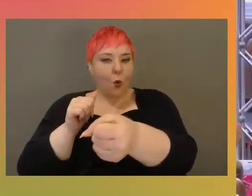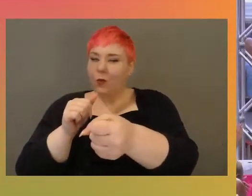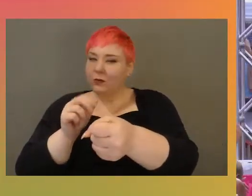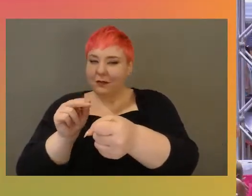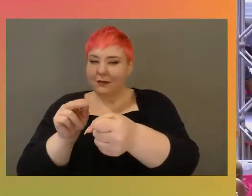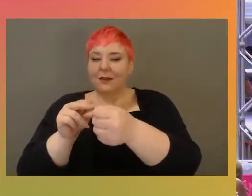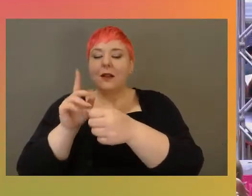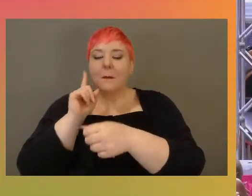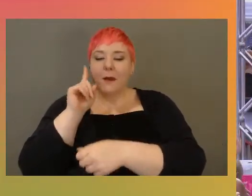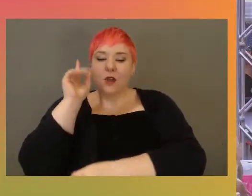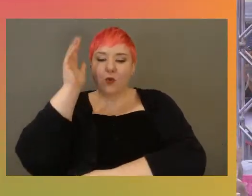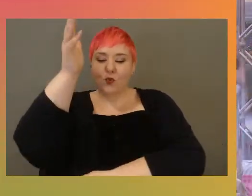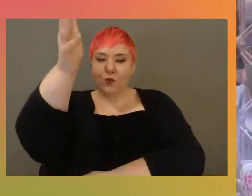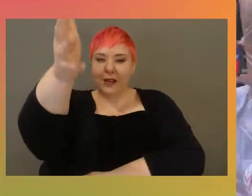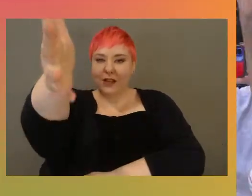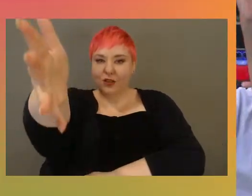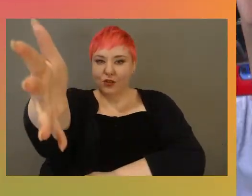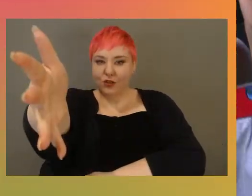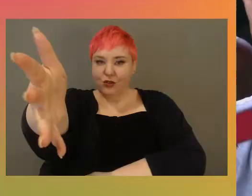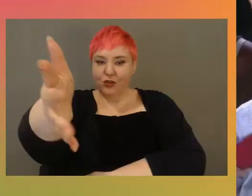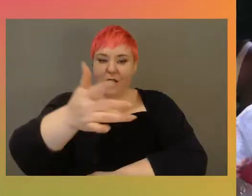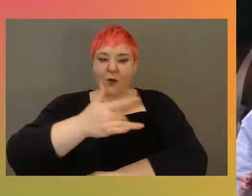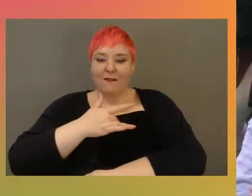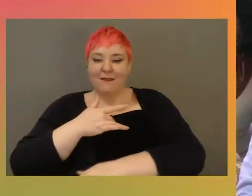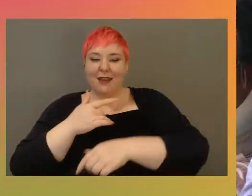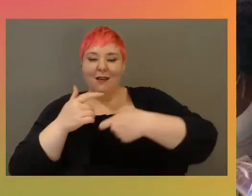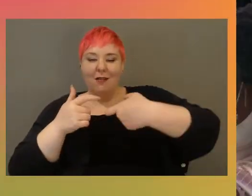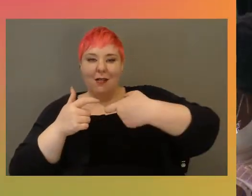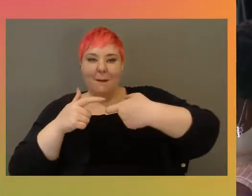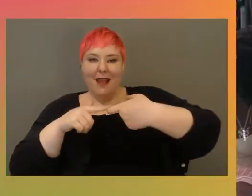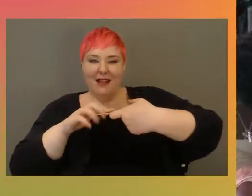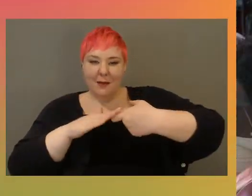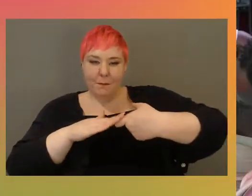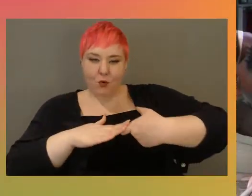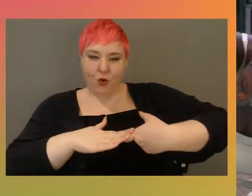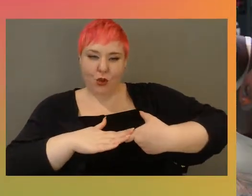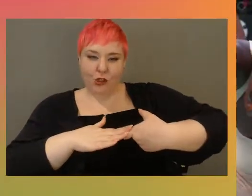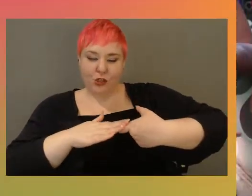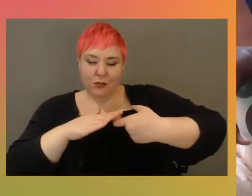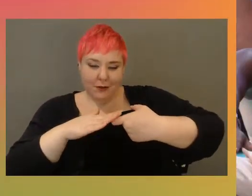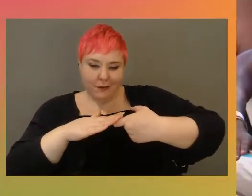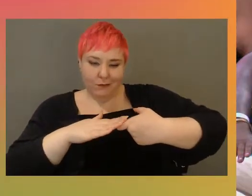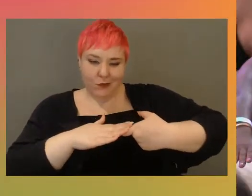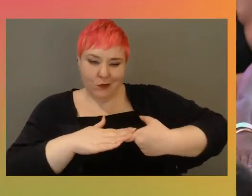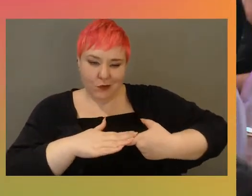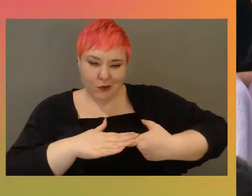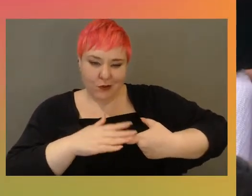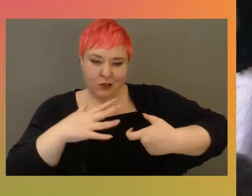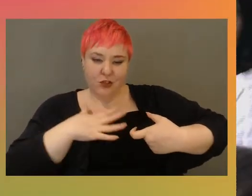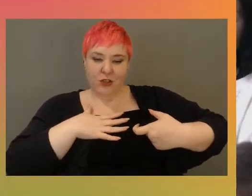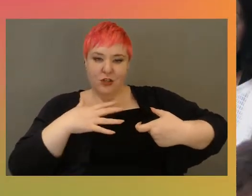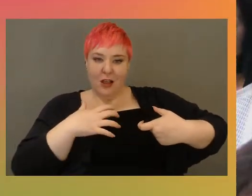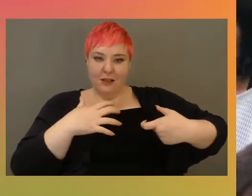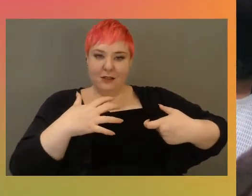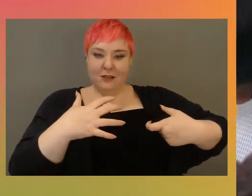OVER A HURDLE, JUMPING OVER A HURDLE, YOU ARE NOT HOLDING ONTO THIS WHAT YOU WILL JUST